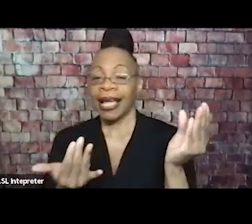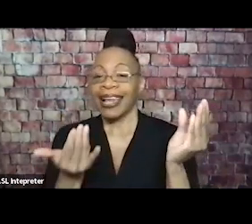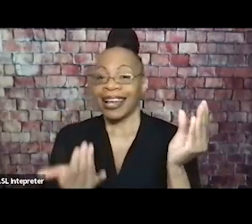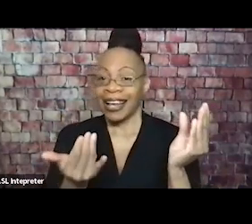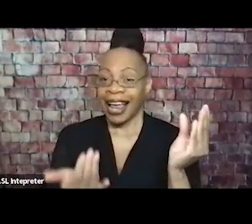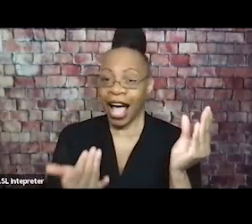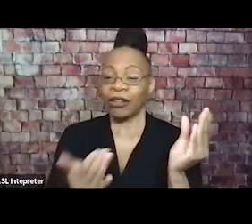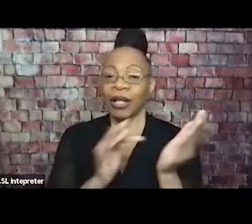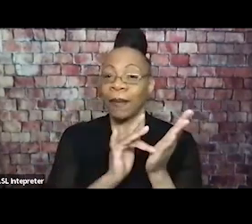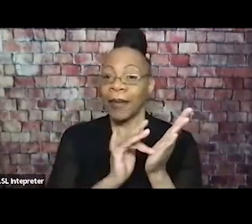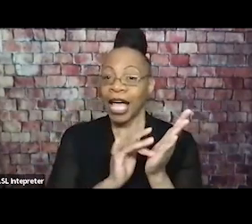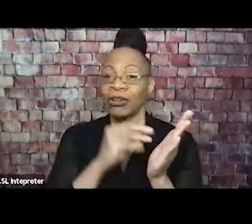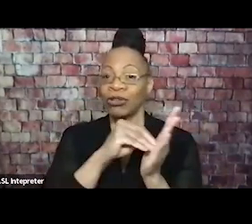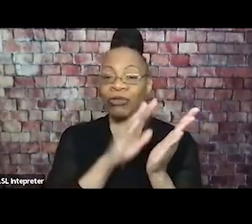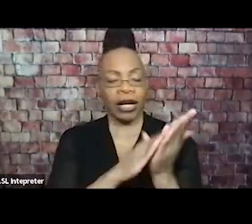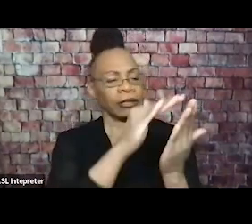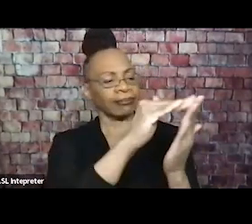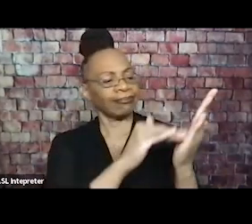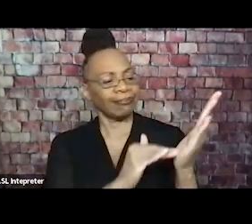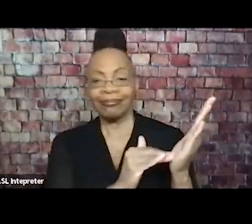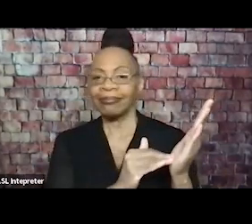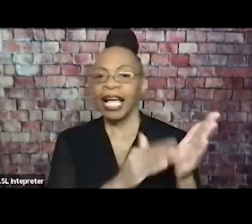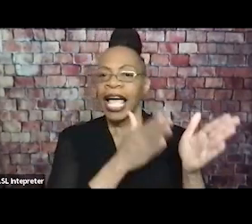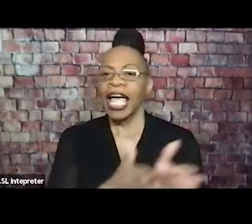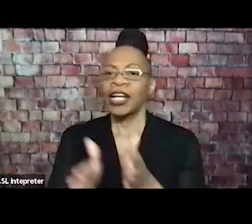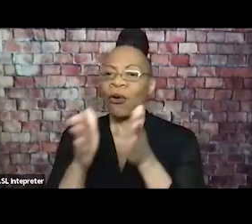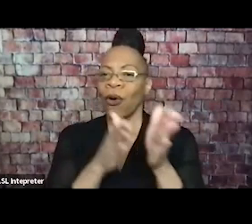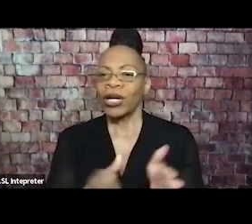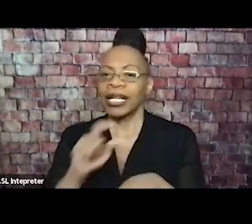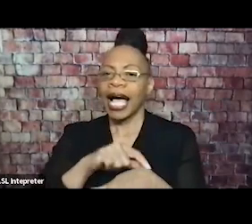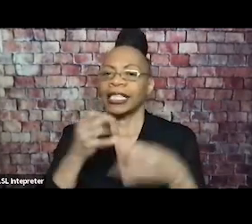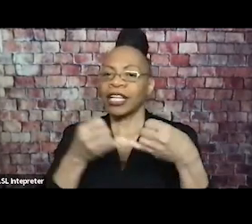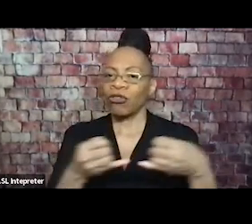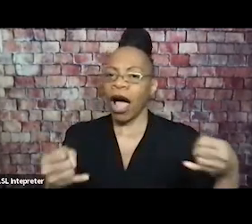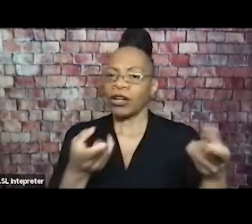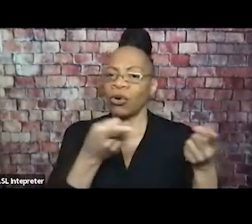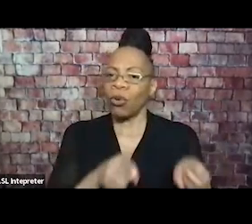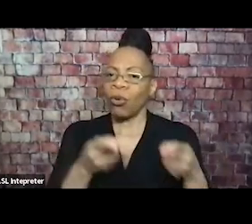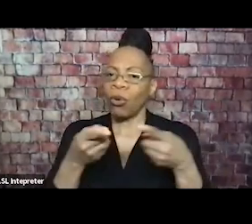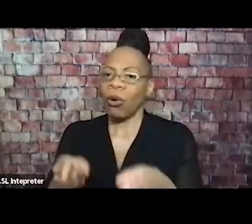and organize them in chronological order. Because while the MSR really does tell the story of the applicant's life,